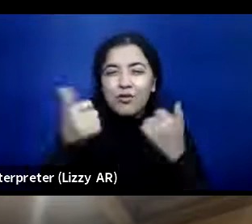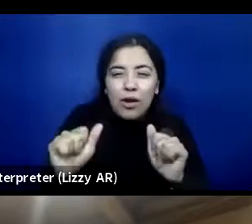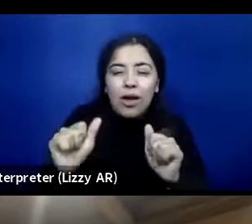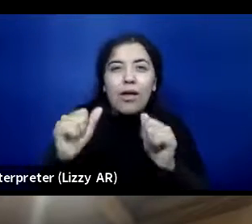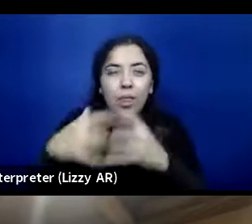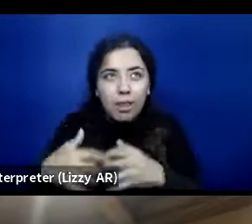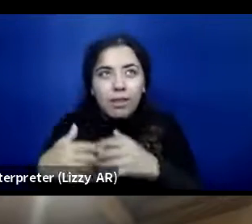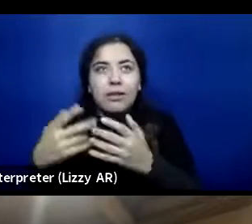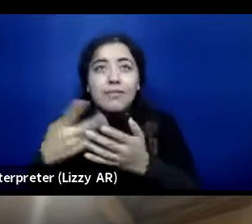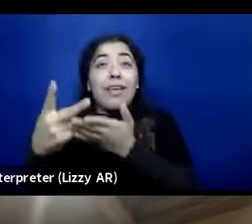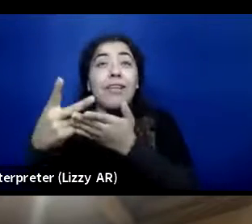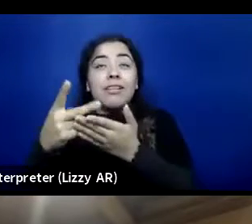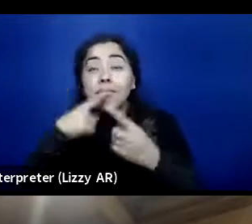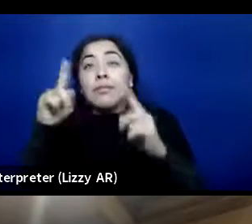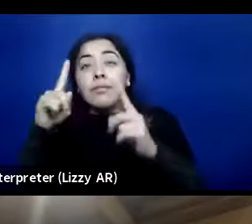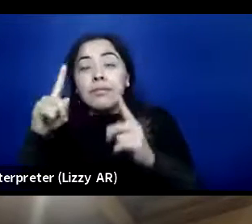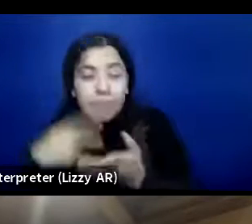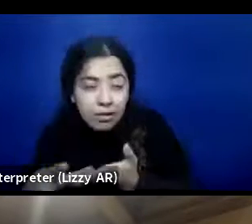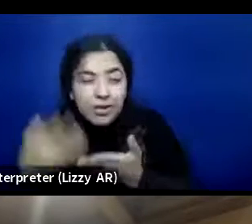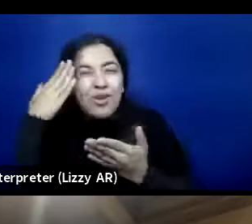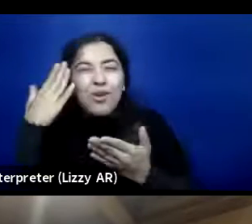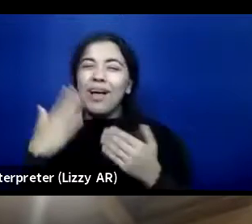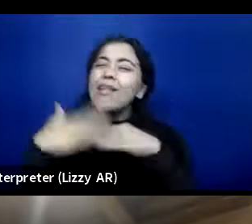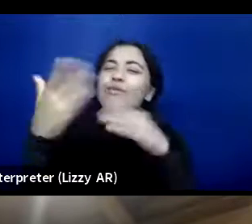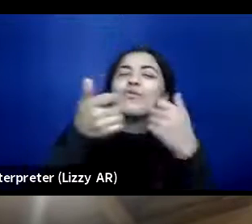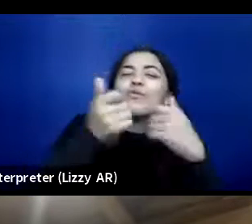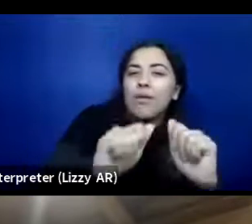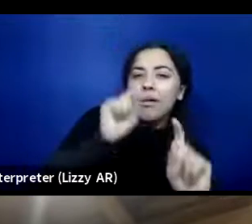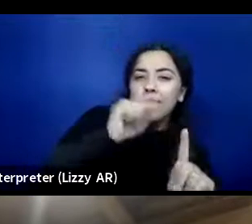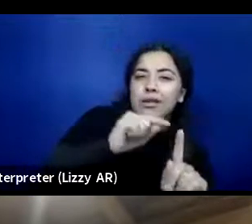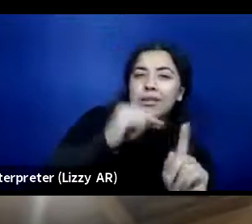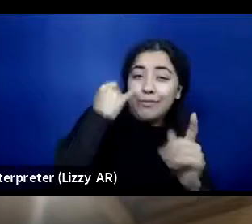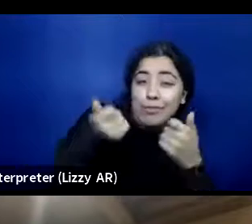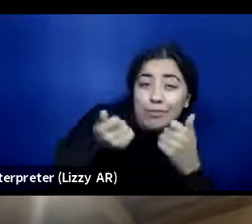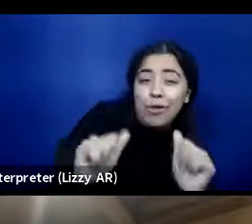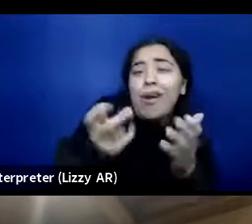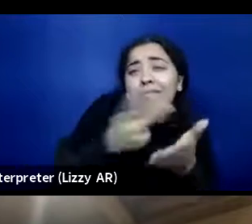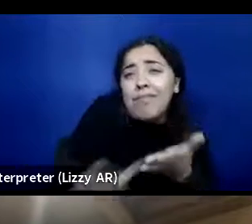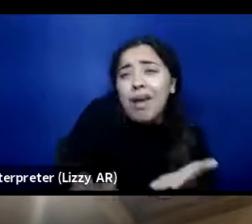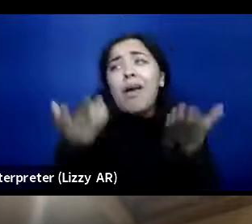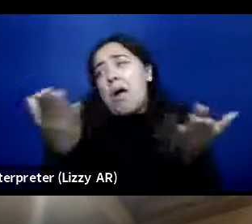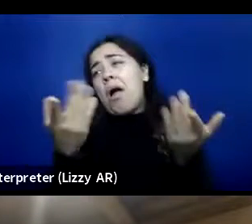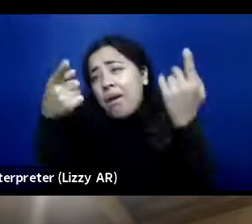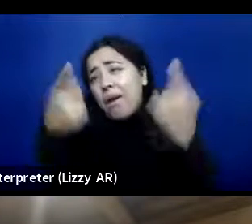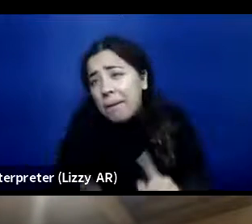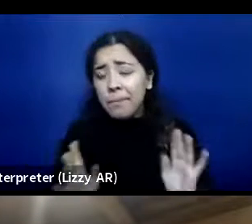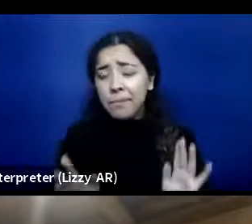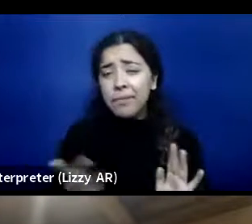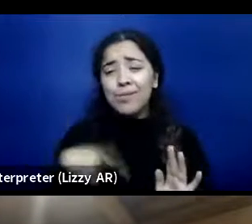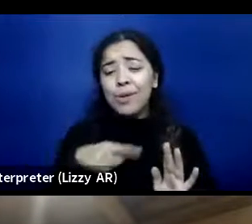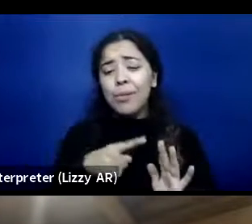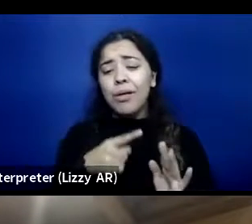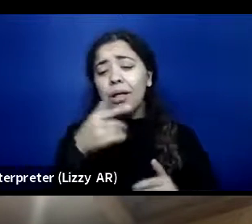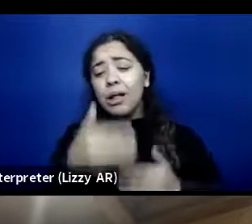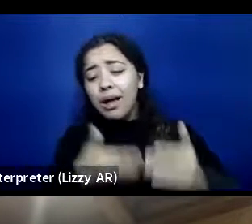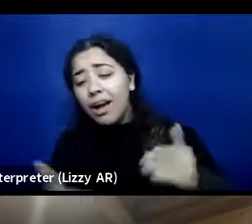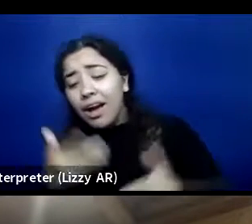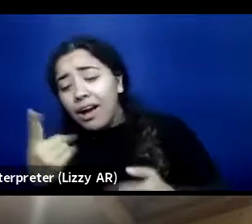Because, from trying, then we'll fail and then we will find ways through. So I think it's trying to create cultures and spaces